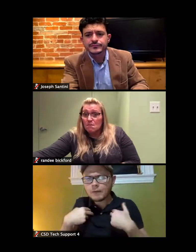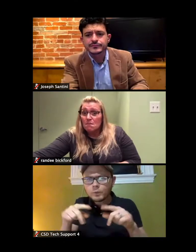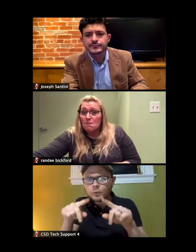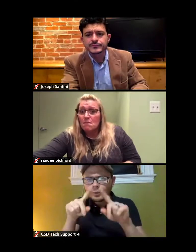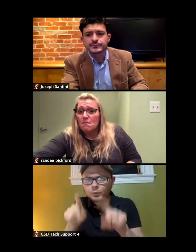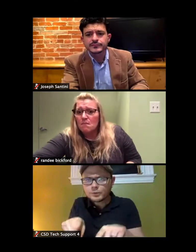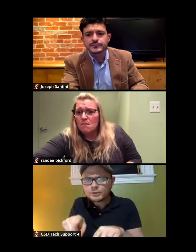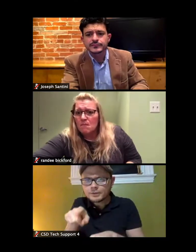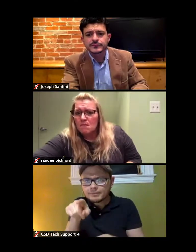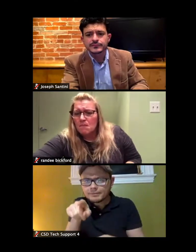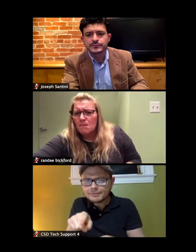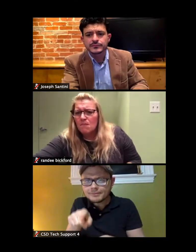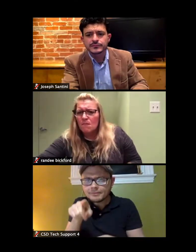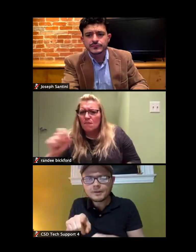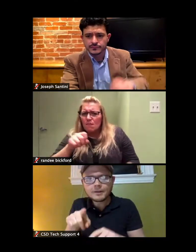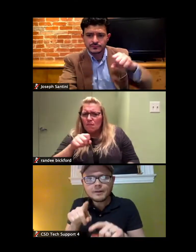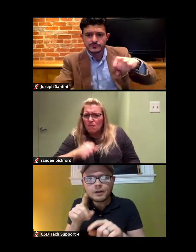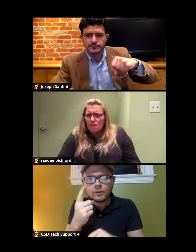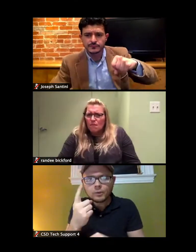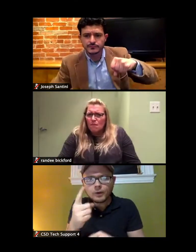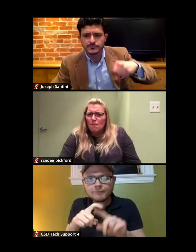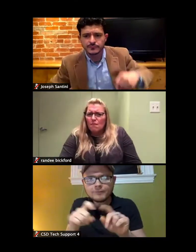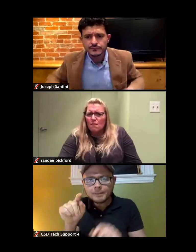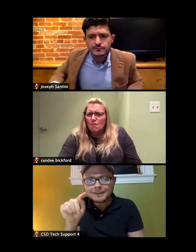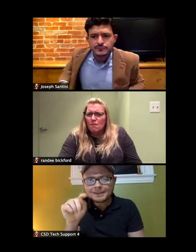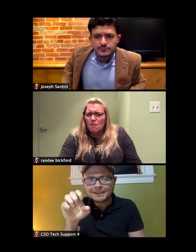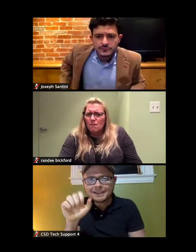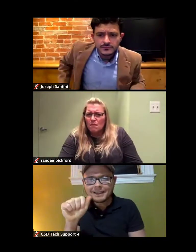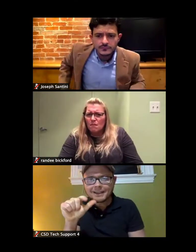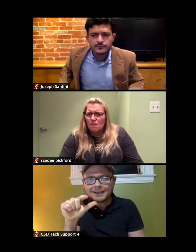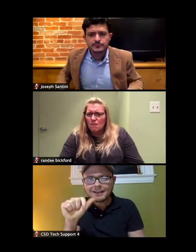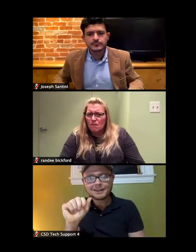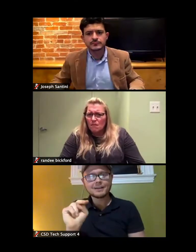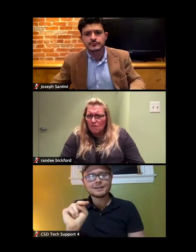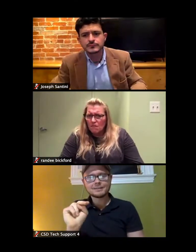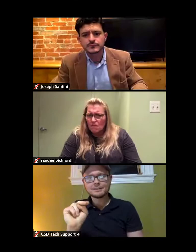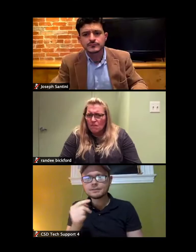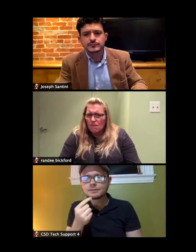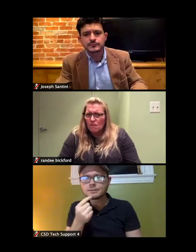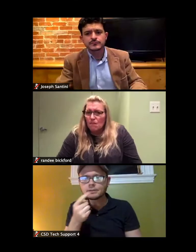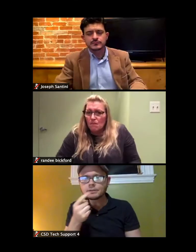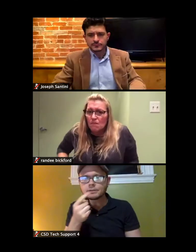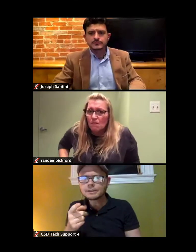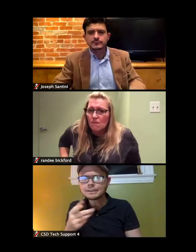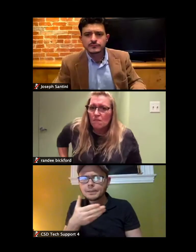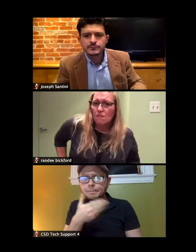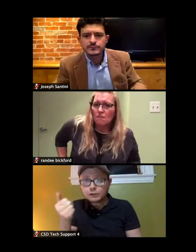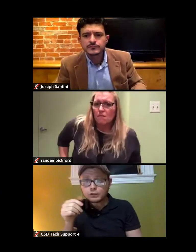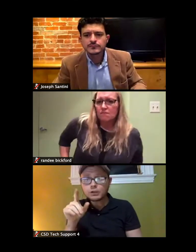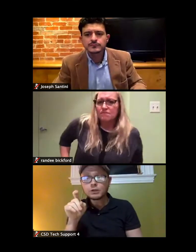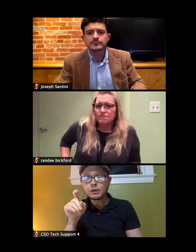Hi, this is CSD supports. There's a quick question we need to answer. One from Teagan, who says,